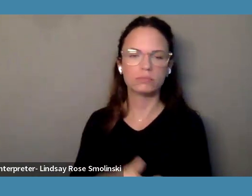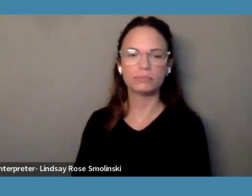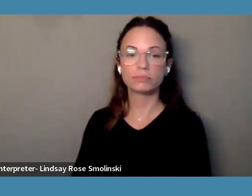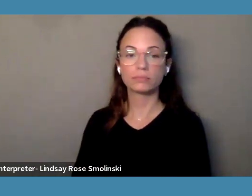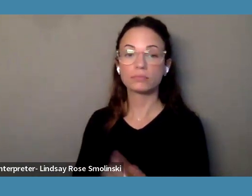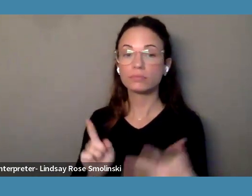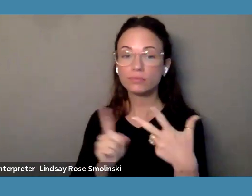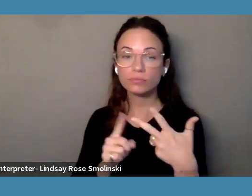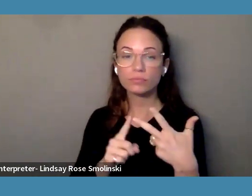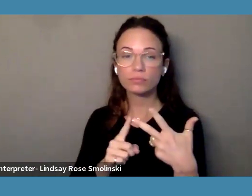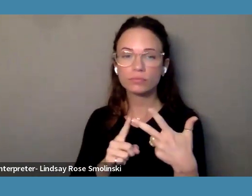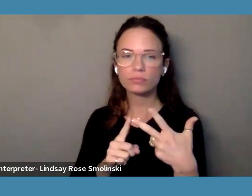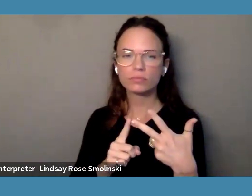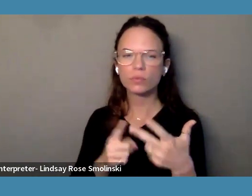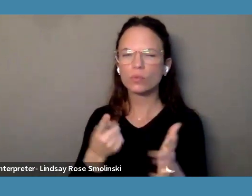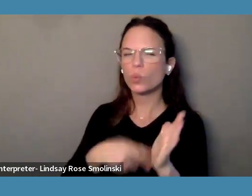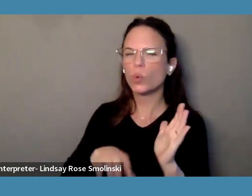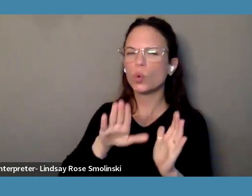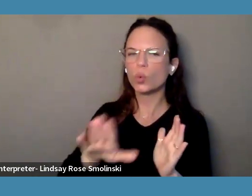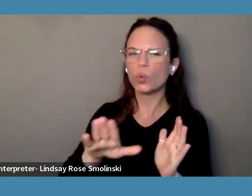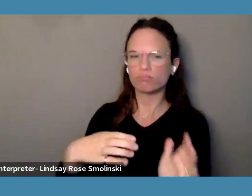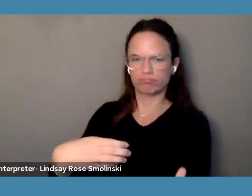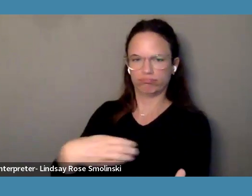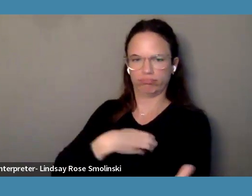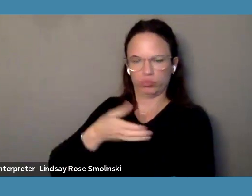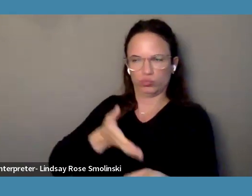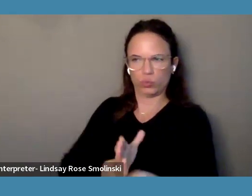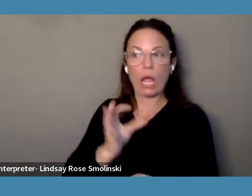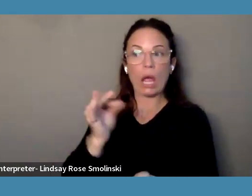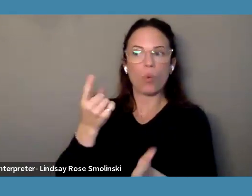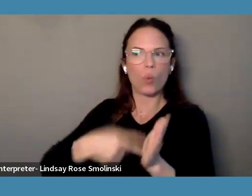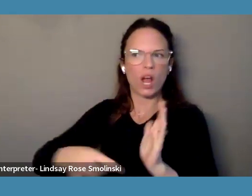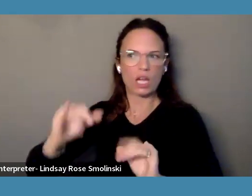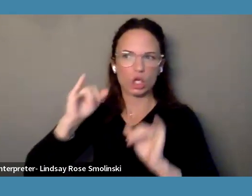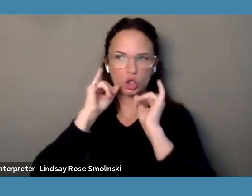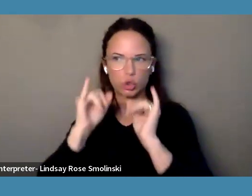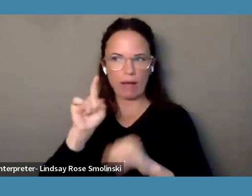And three, what are your appeal rights and what are the instructions that you need to follow.